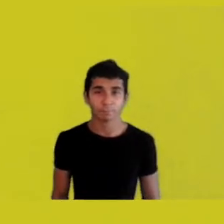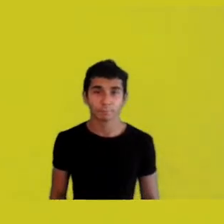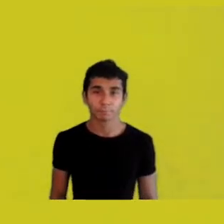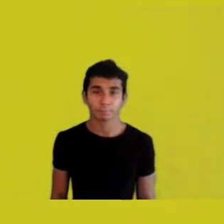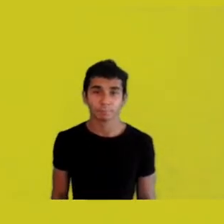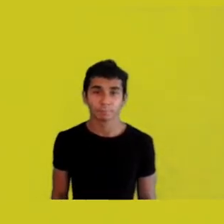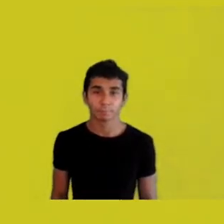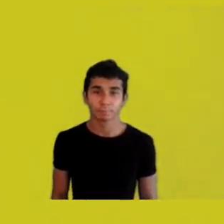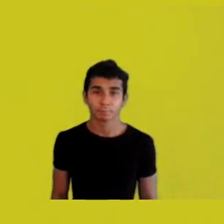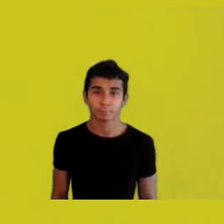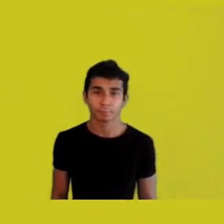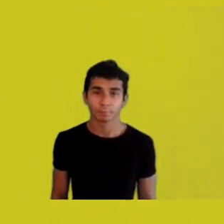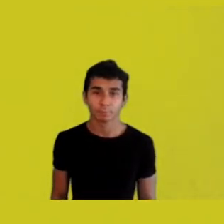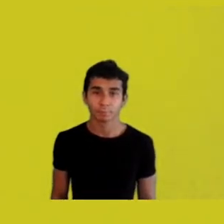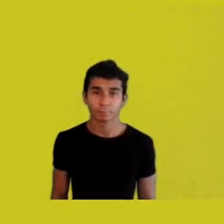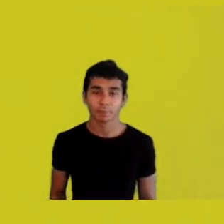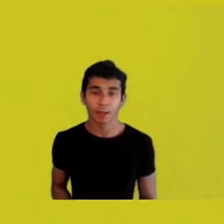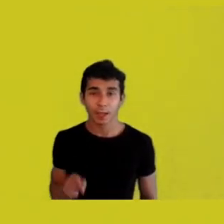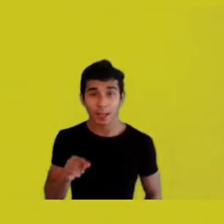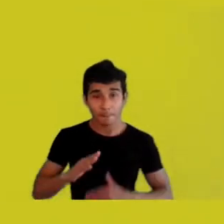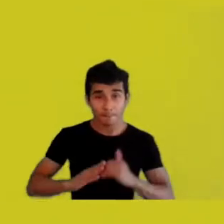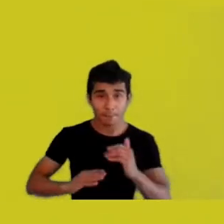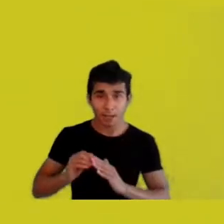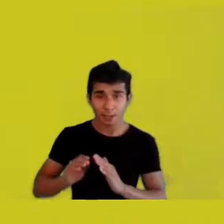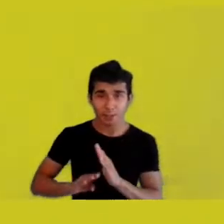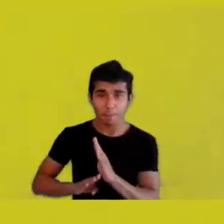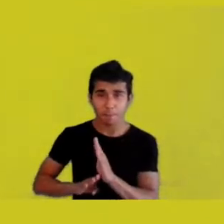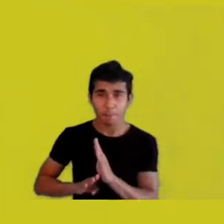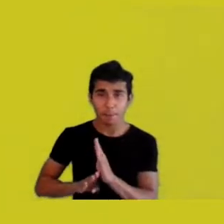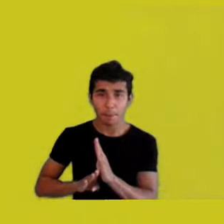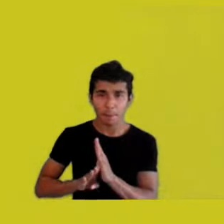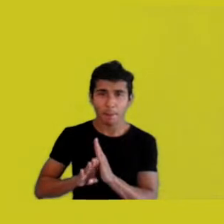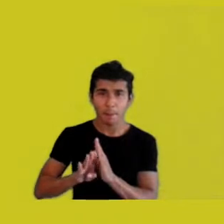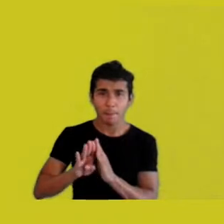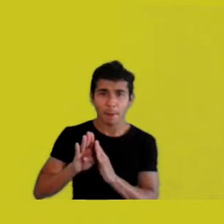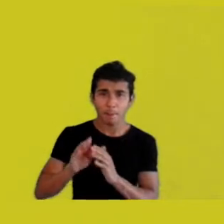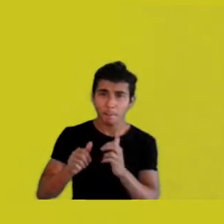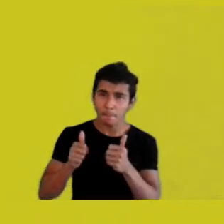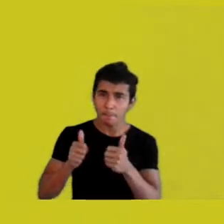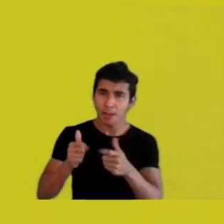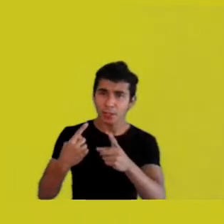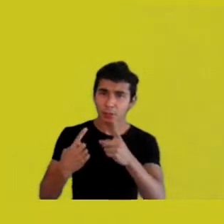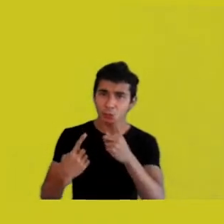of its efficiency when performed at night.